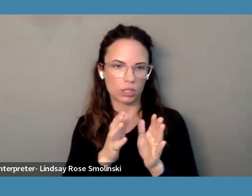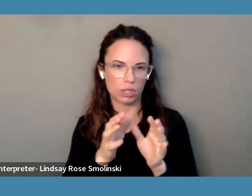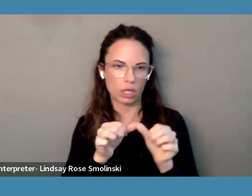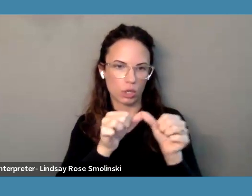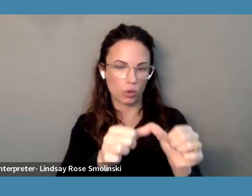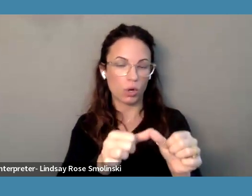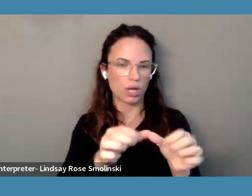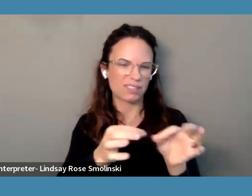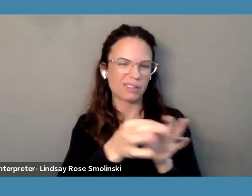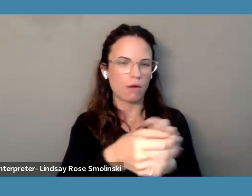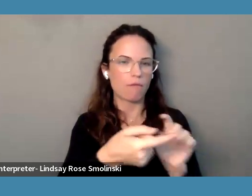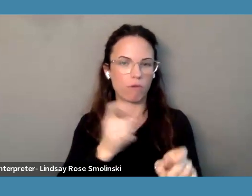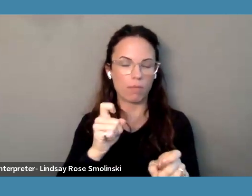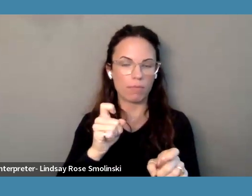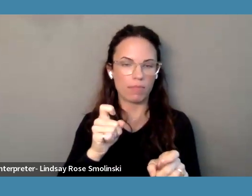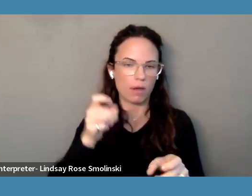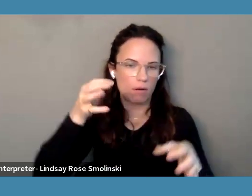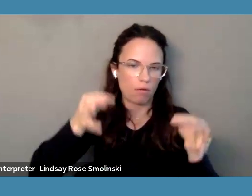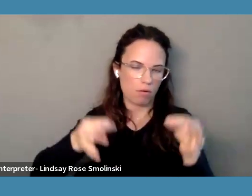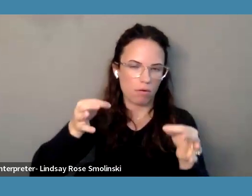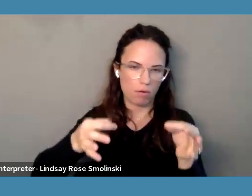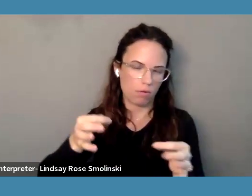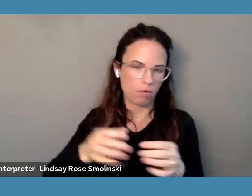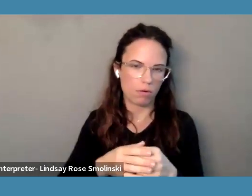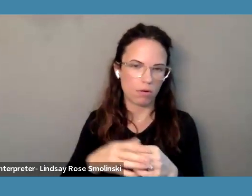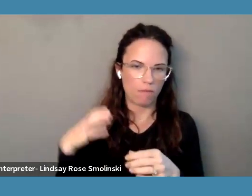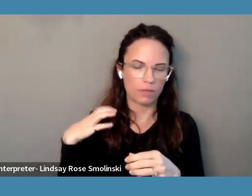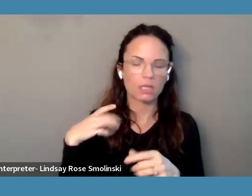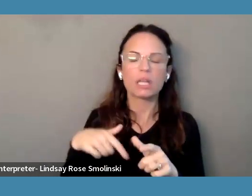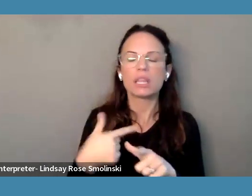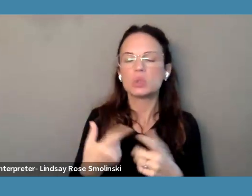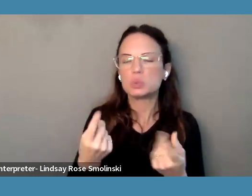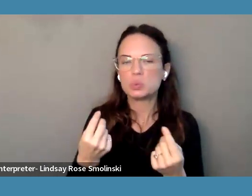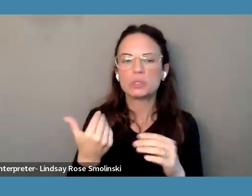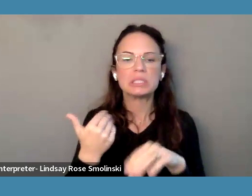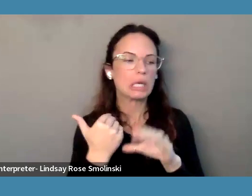So you would just in those circumstances, send an email to,